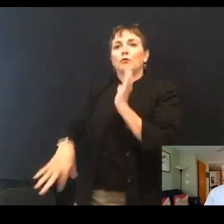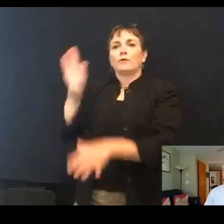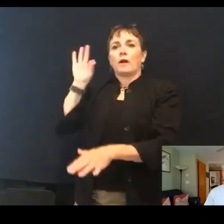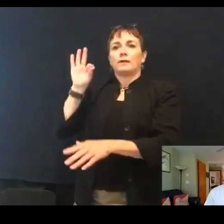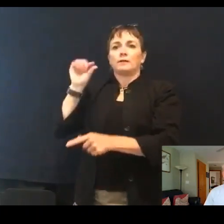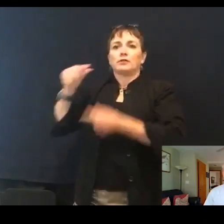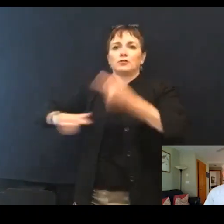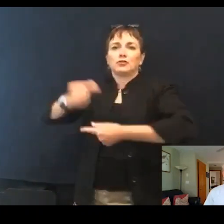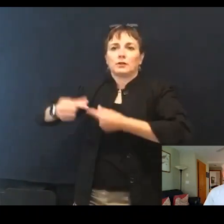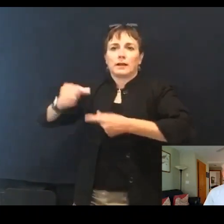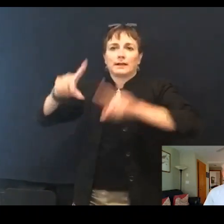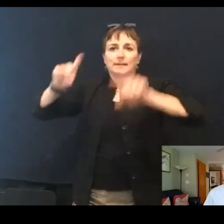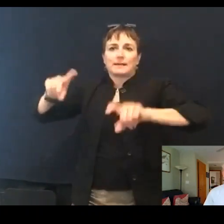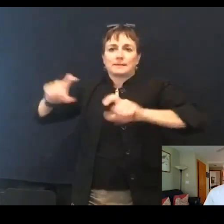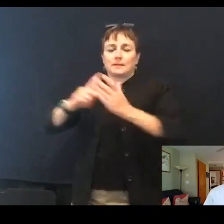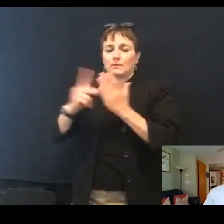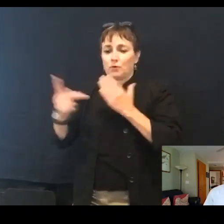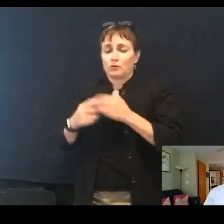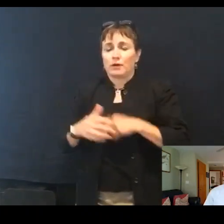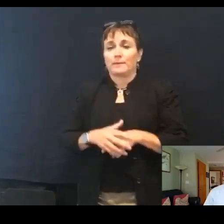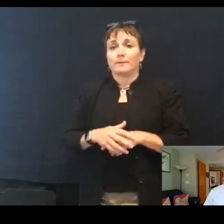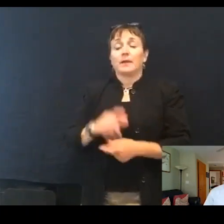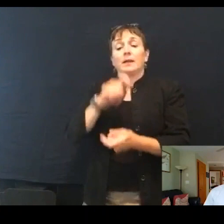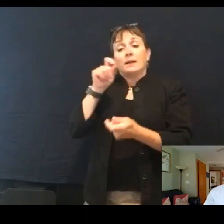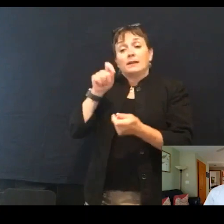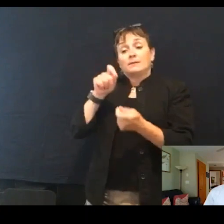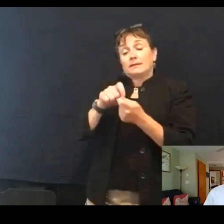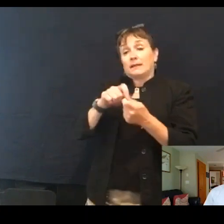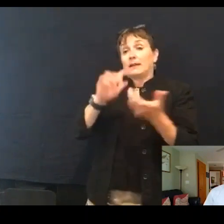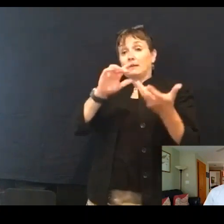Very specifically, the address is fightingblindness.org/open-